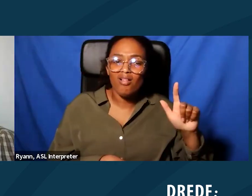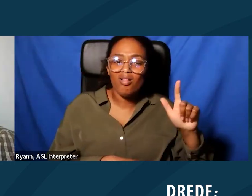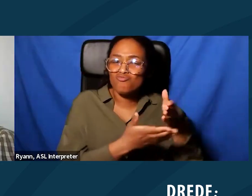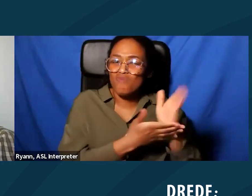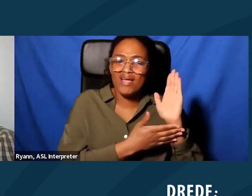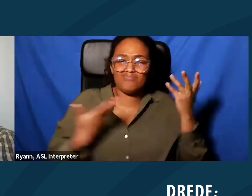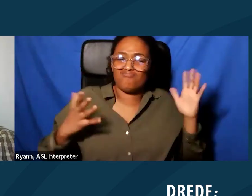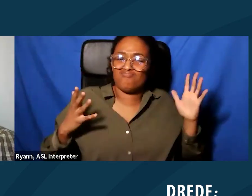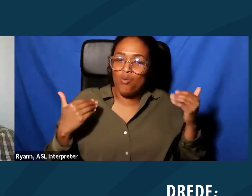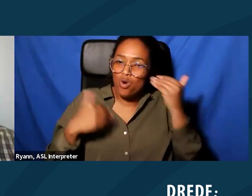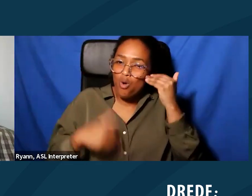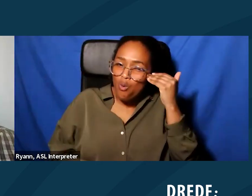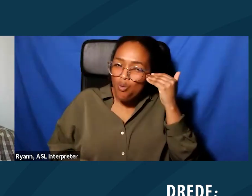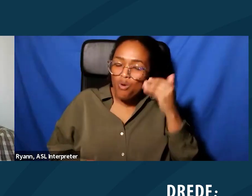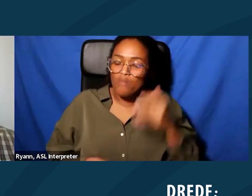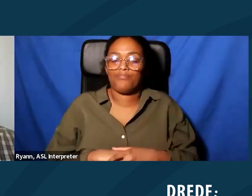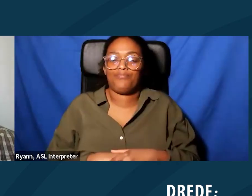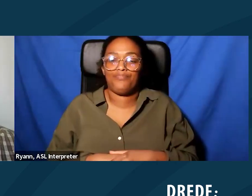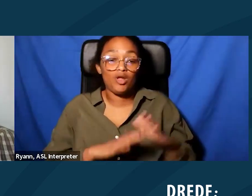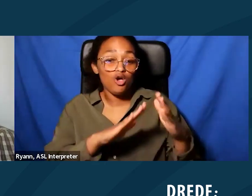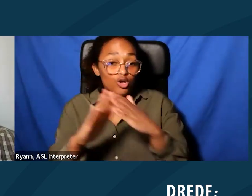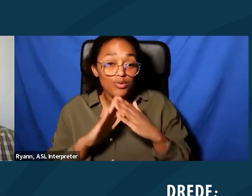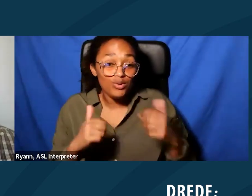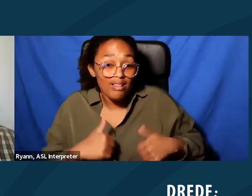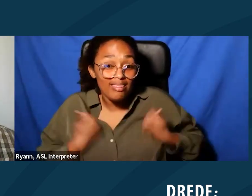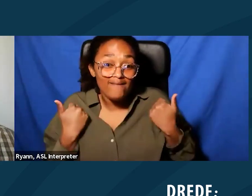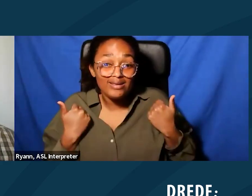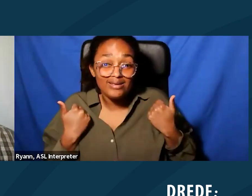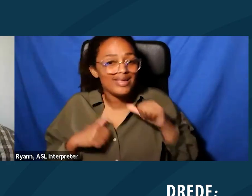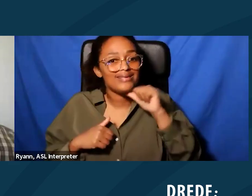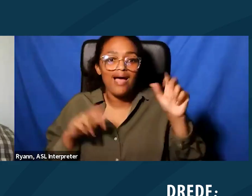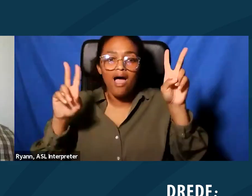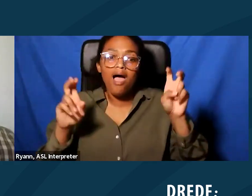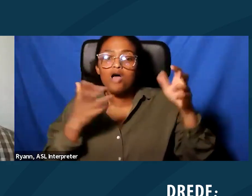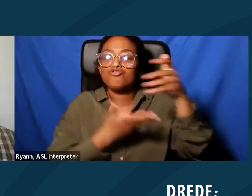We know community living is not a social experiment,